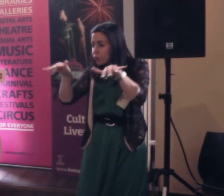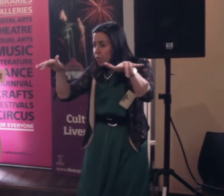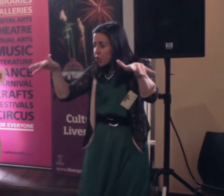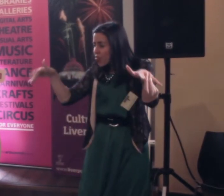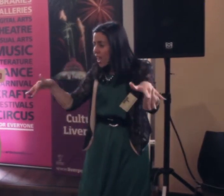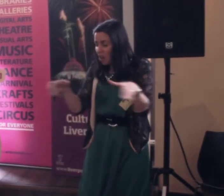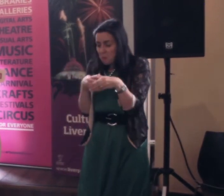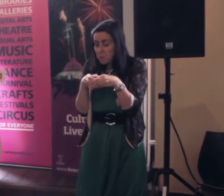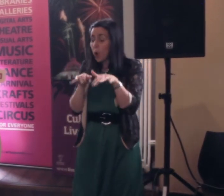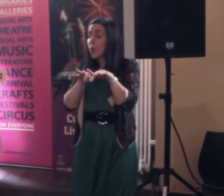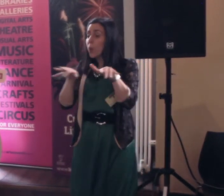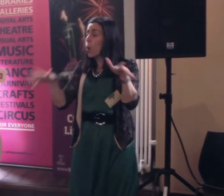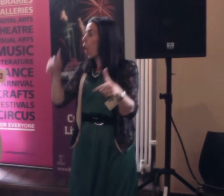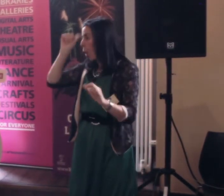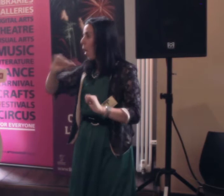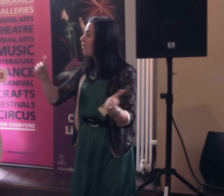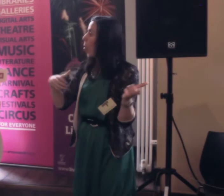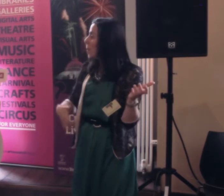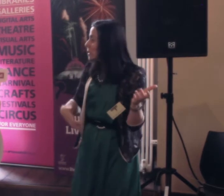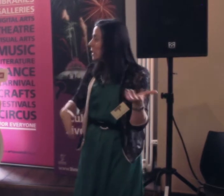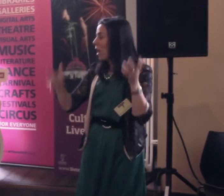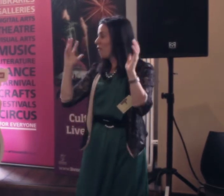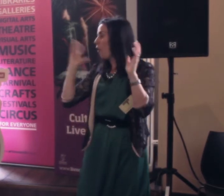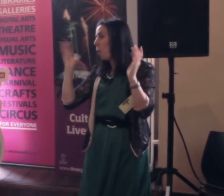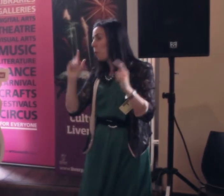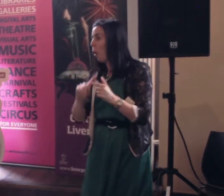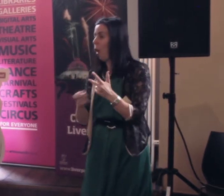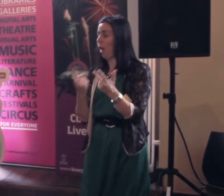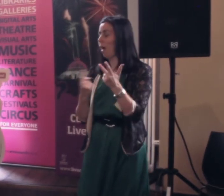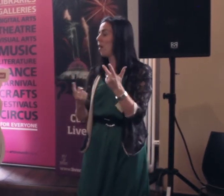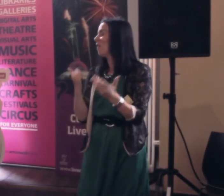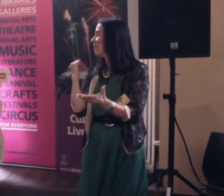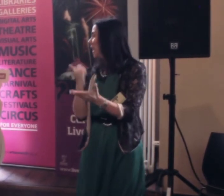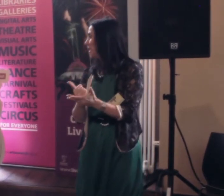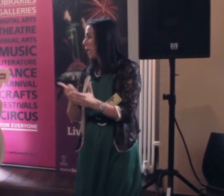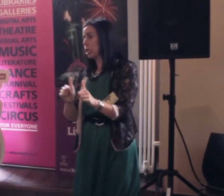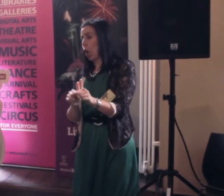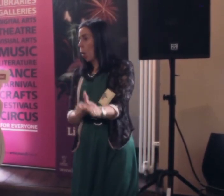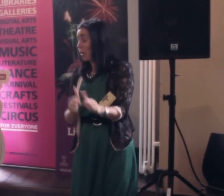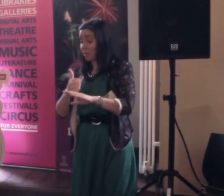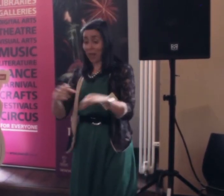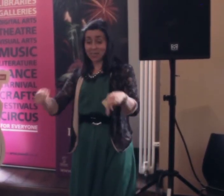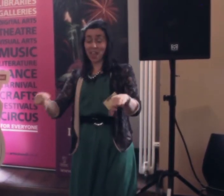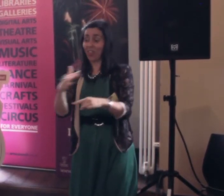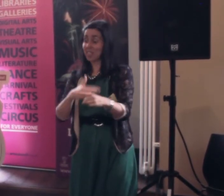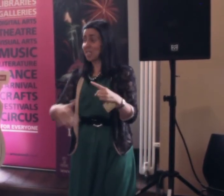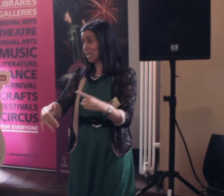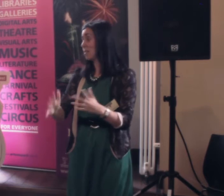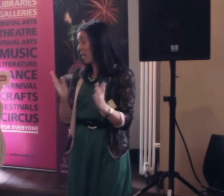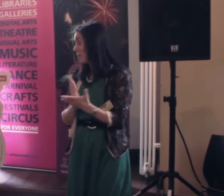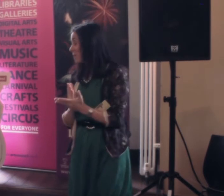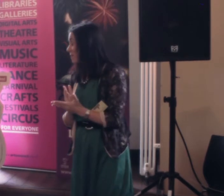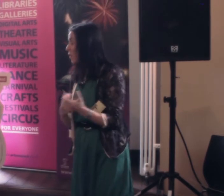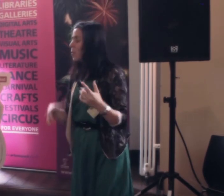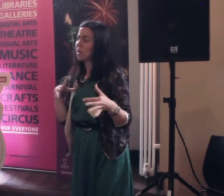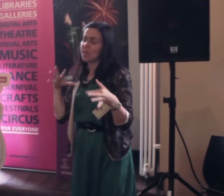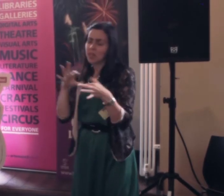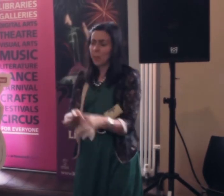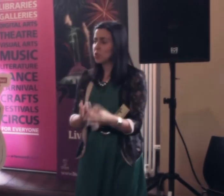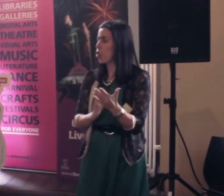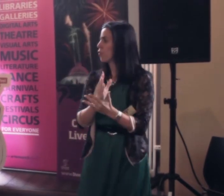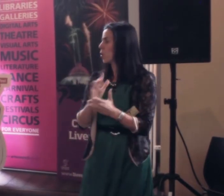We’re often known for The Beatles and the football and other things, but we have fantastic organisations based here in the city who’ve remained really committed through very difficult times